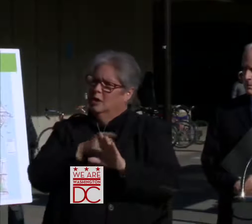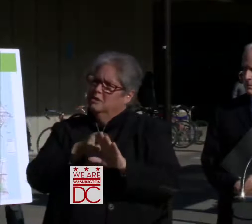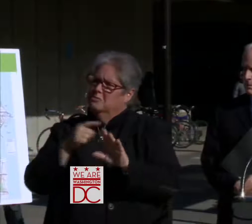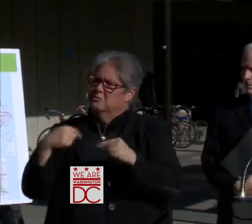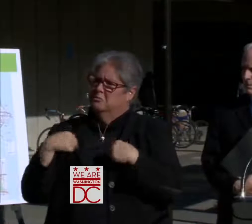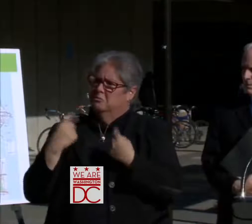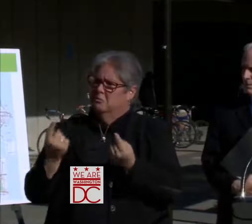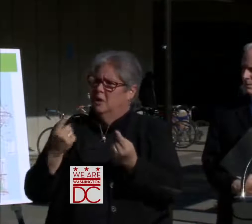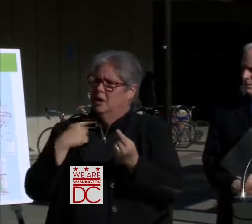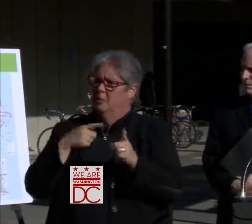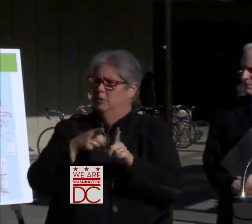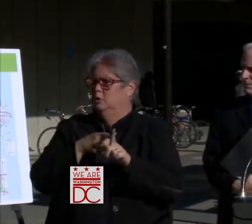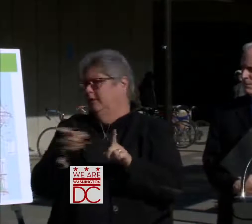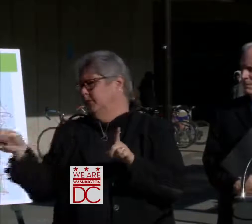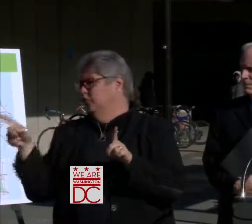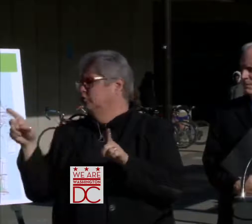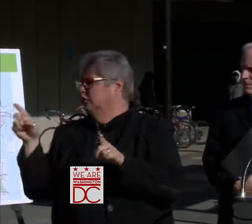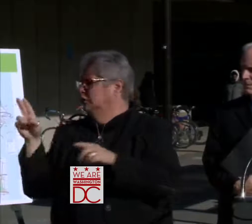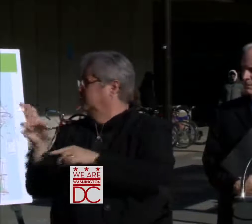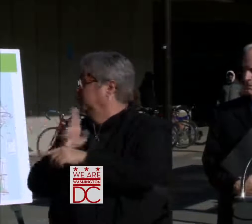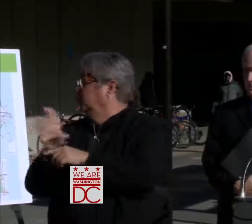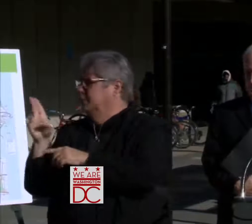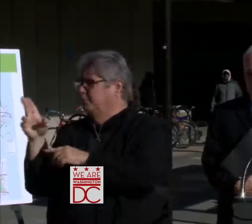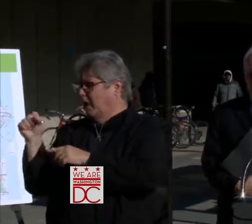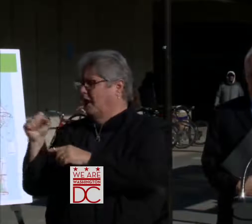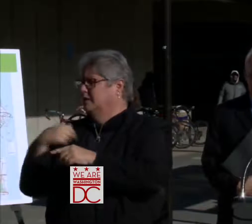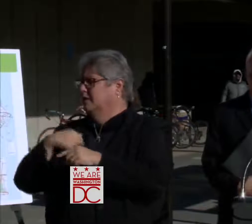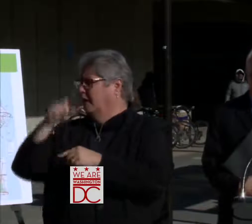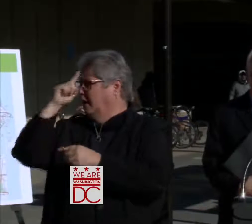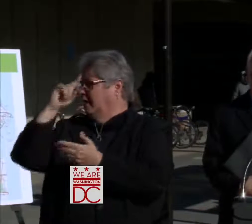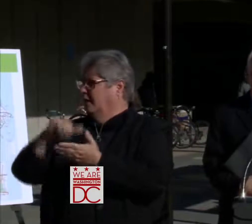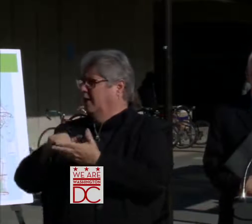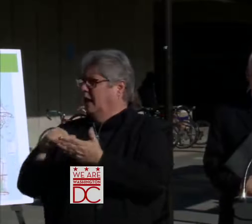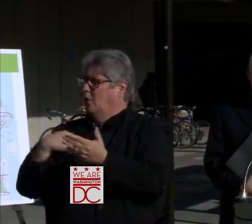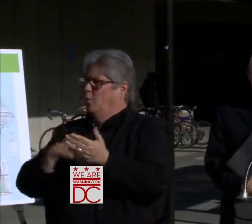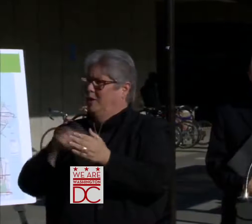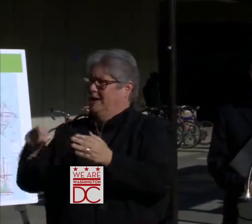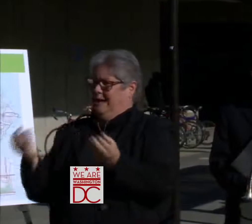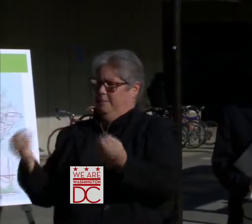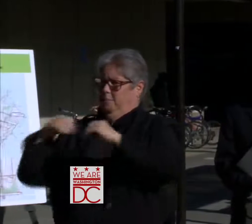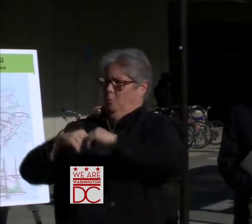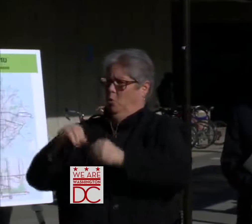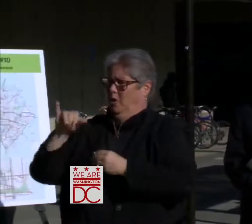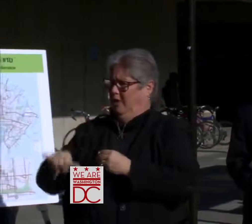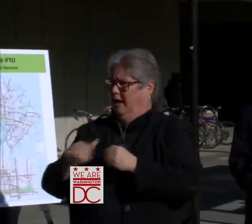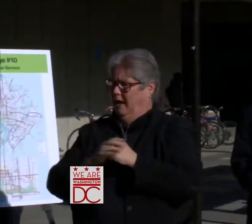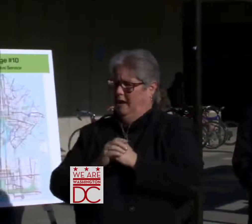DIVERSIONS TO BUS SO I THINK WE NEED MORE OF THAT.